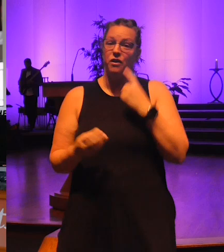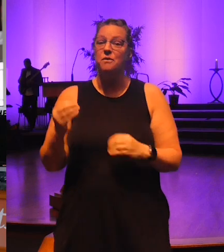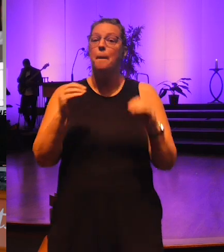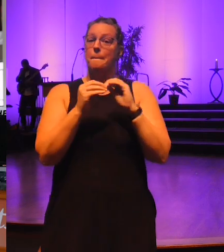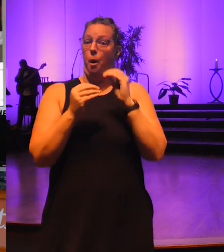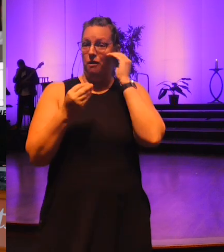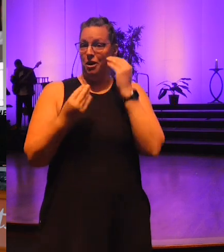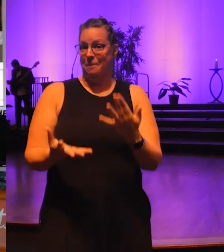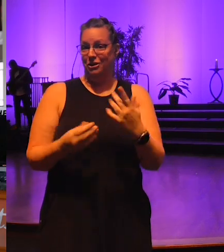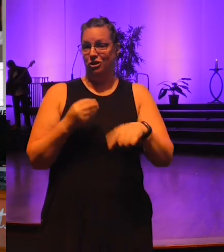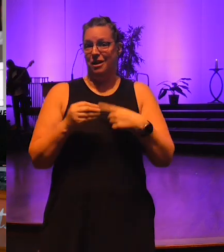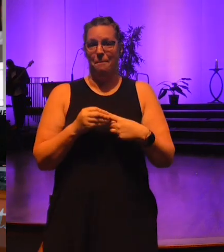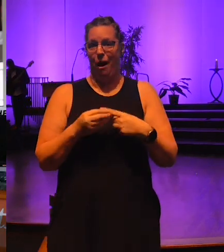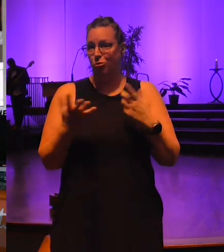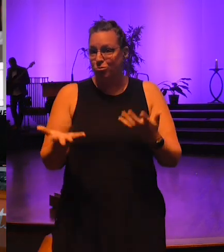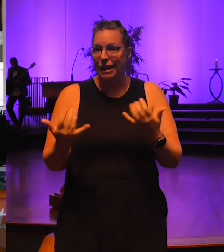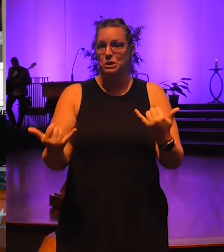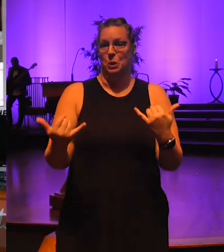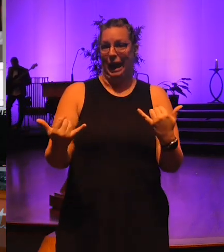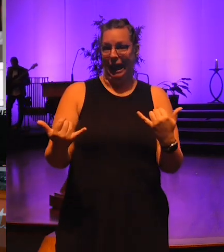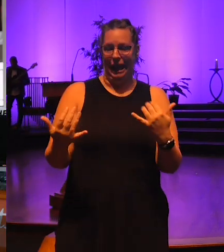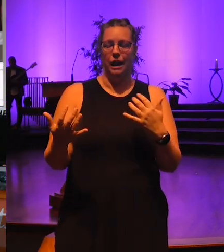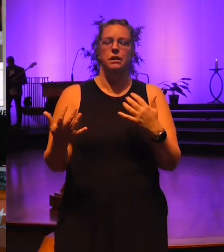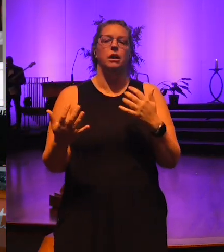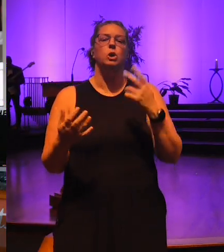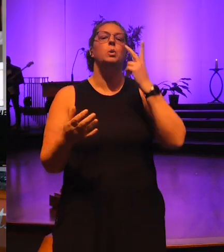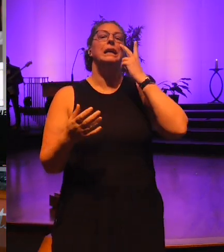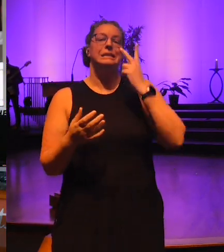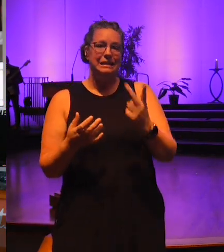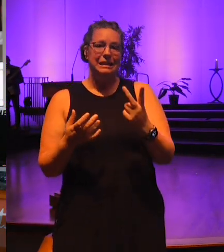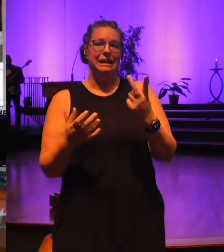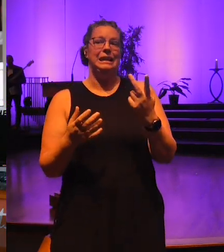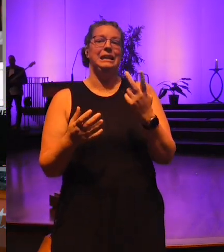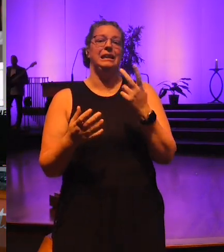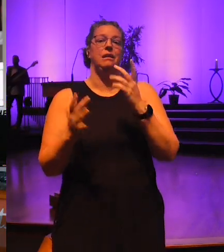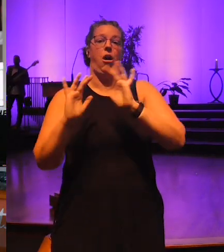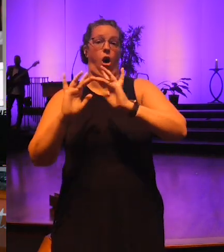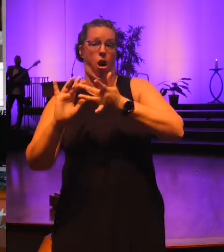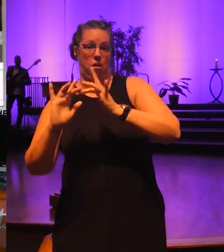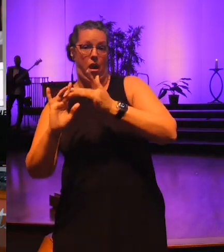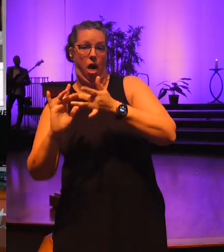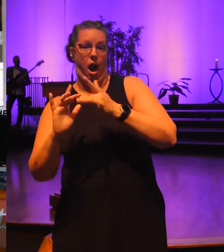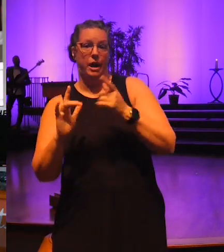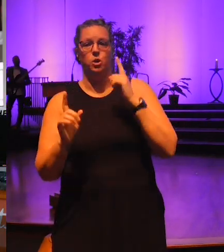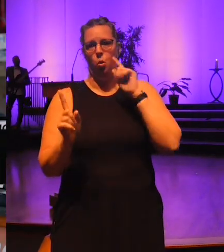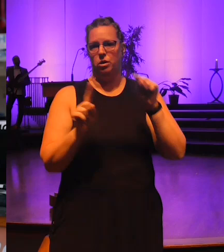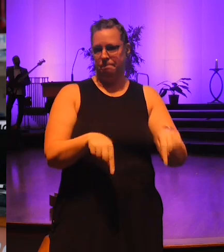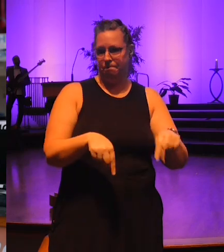you've heard today please come by The Event Center or visit us online at mhigh church.org and here's